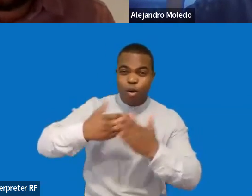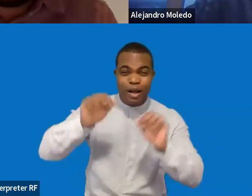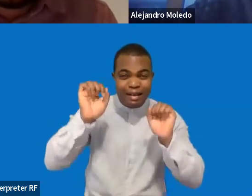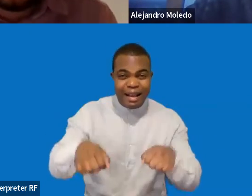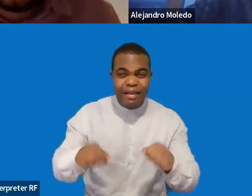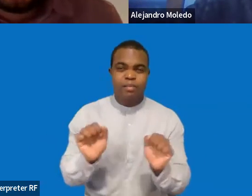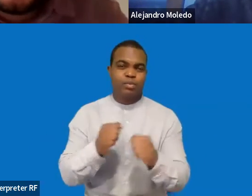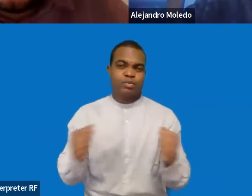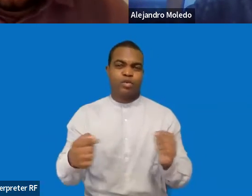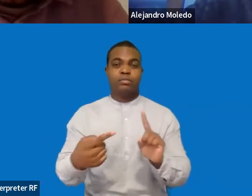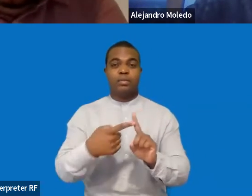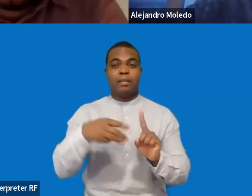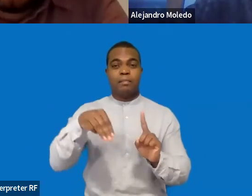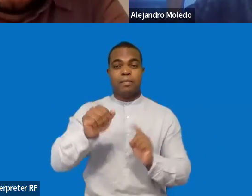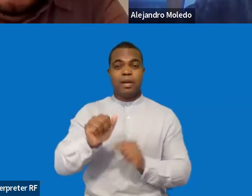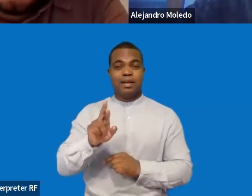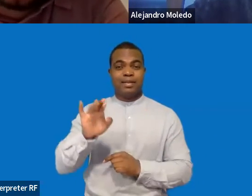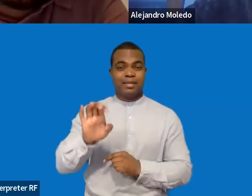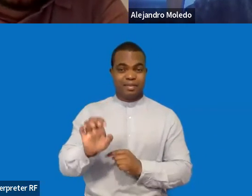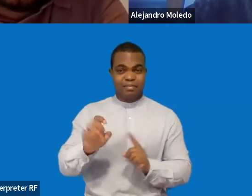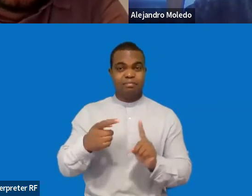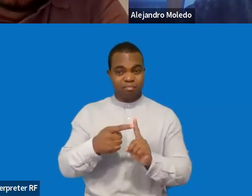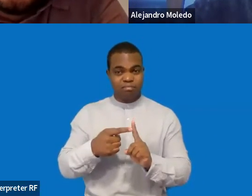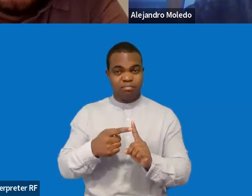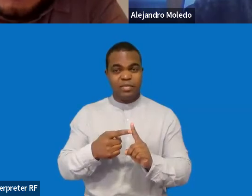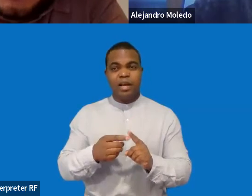To start, I will take 2 questions from 2 speakers